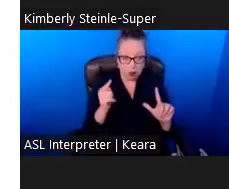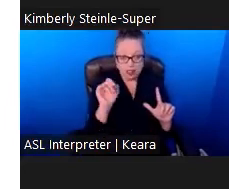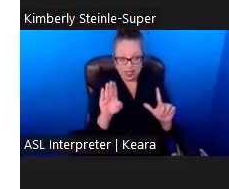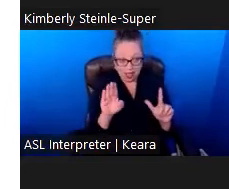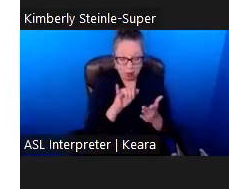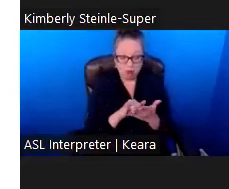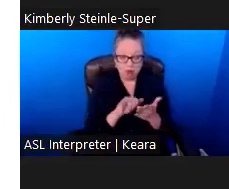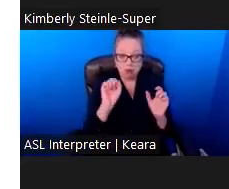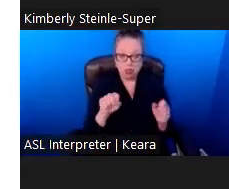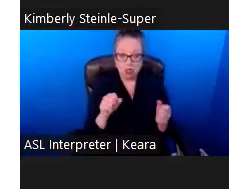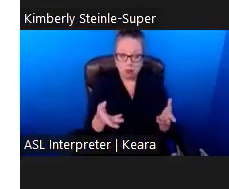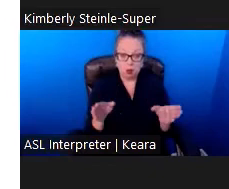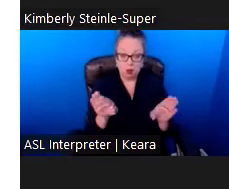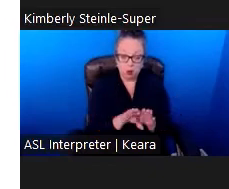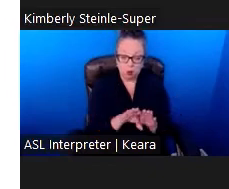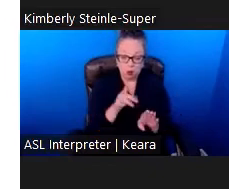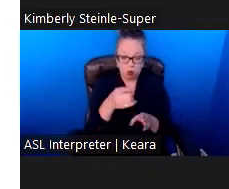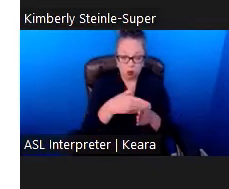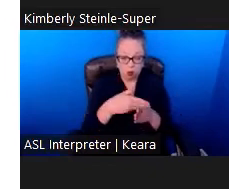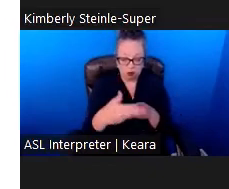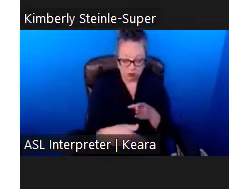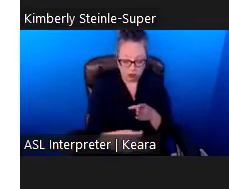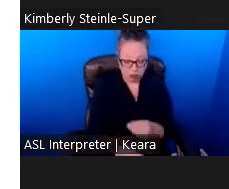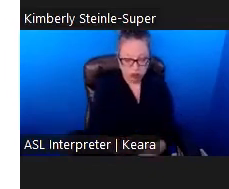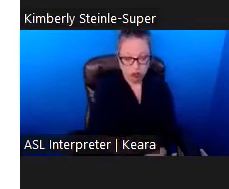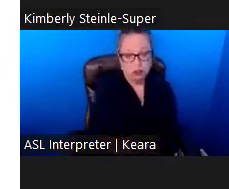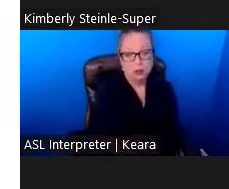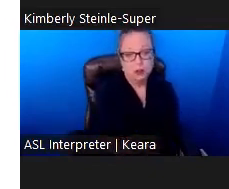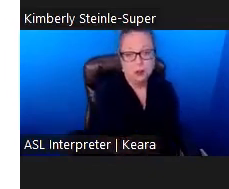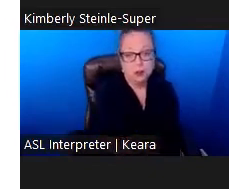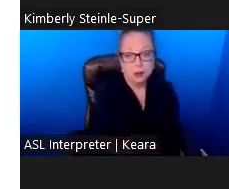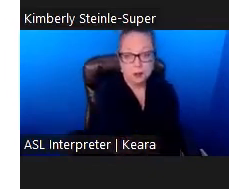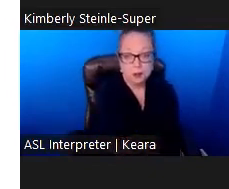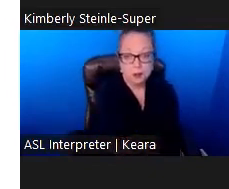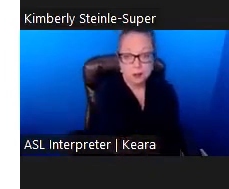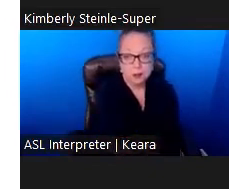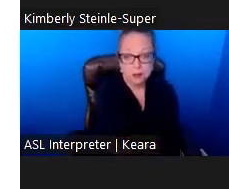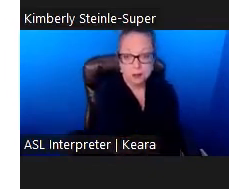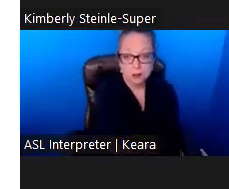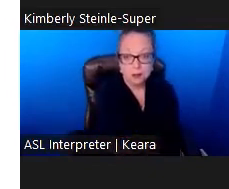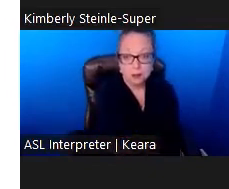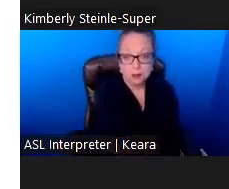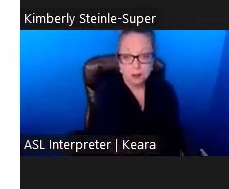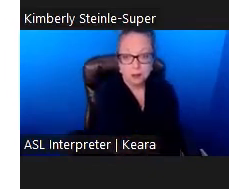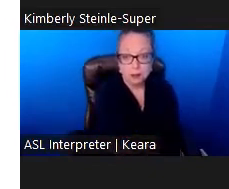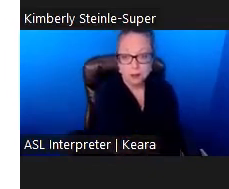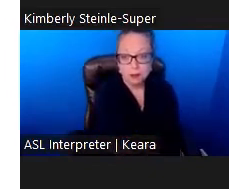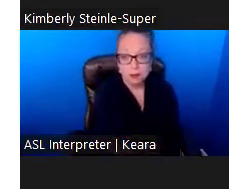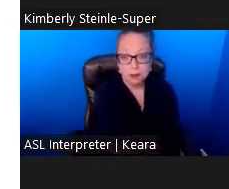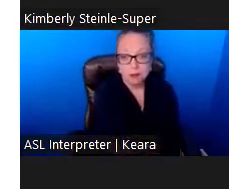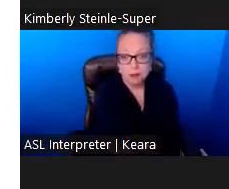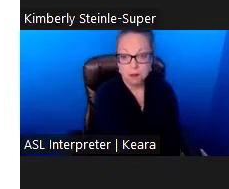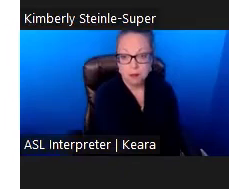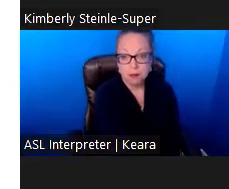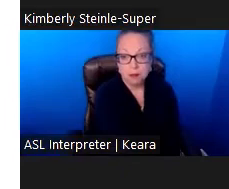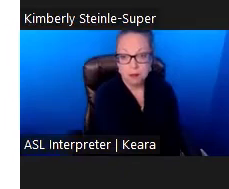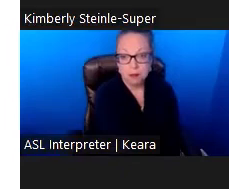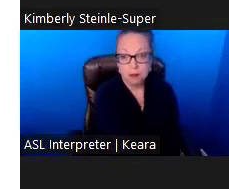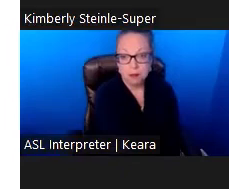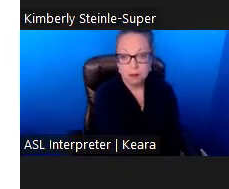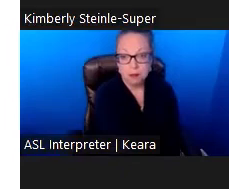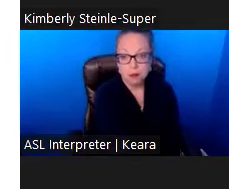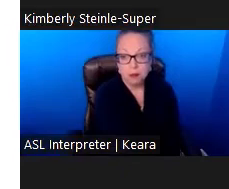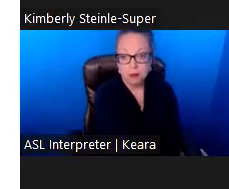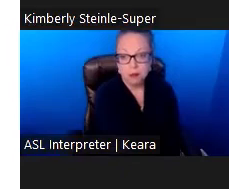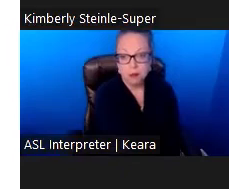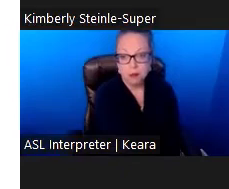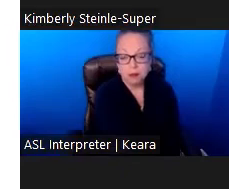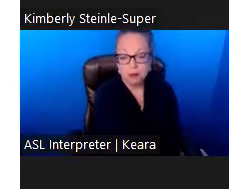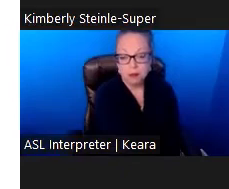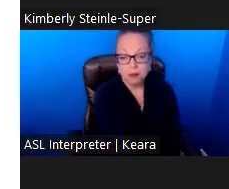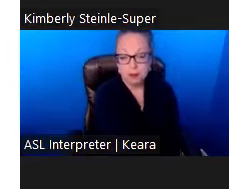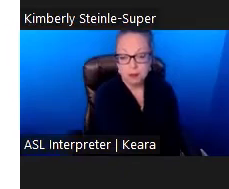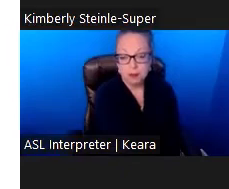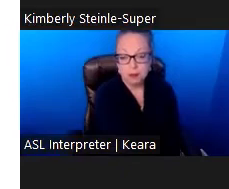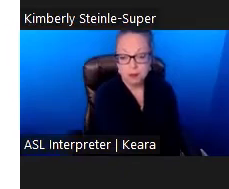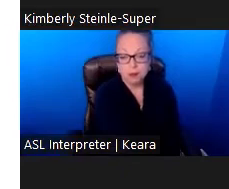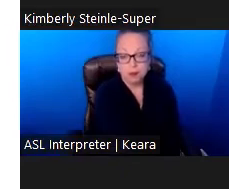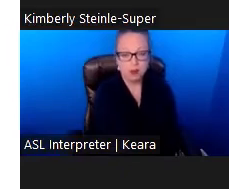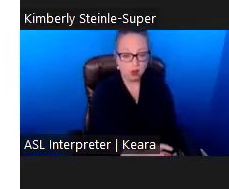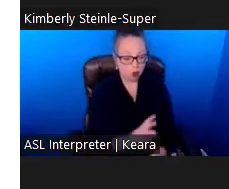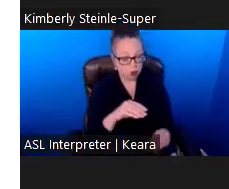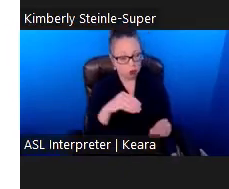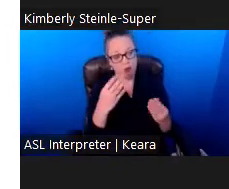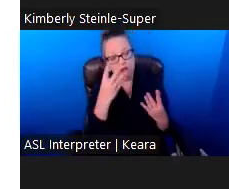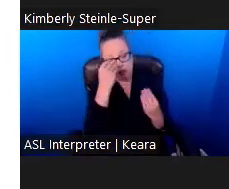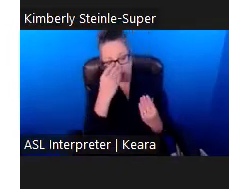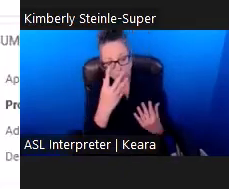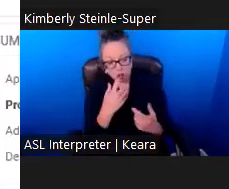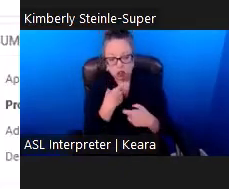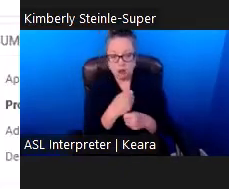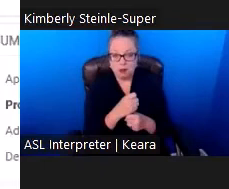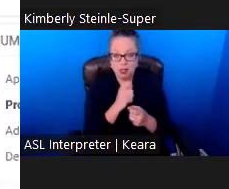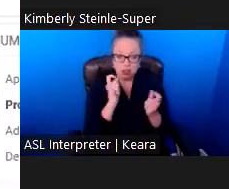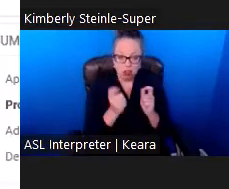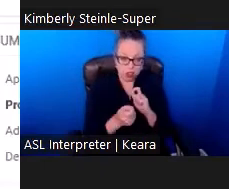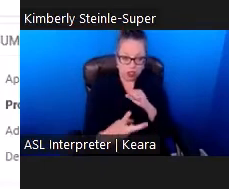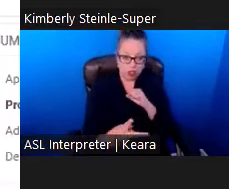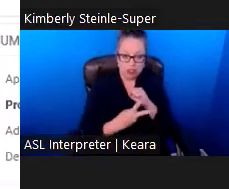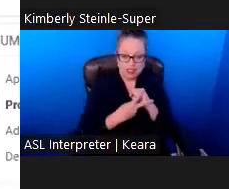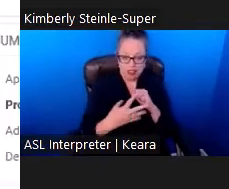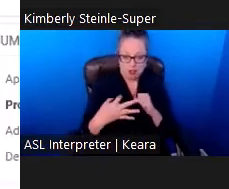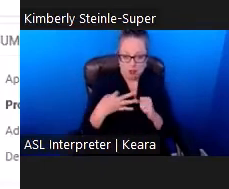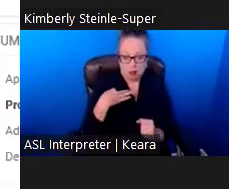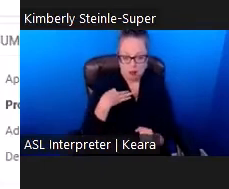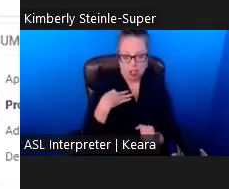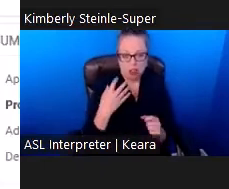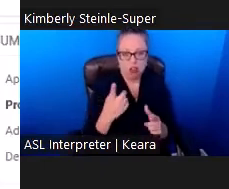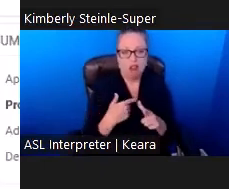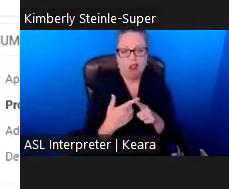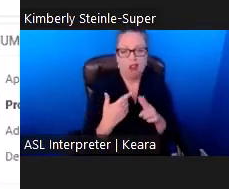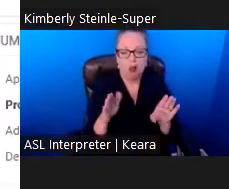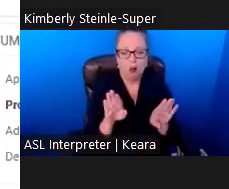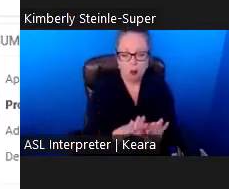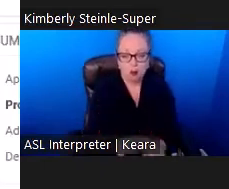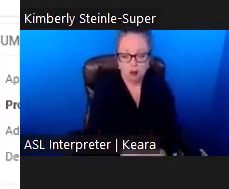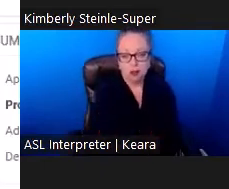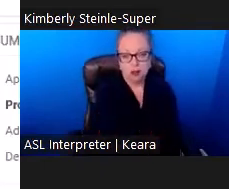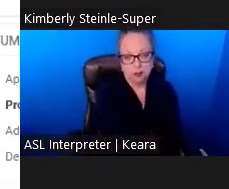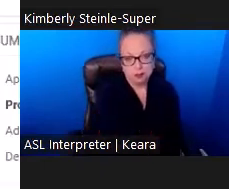have completed making changes to your profile information. Once you save the changes in